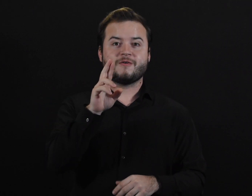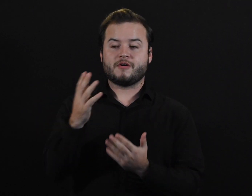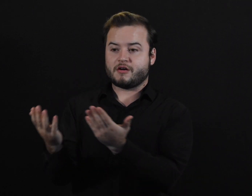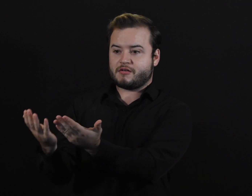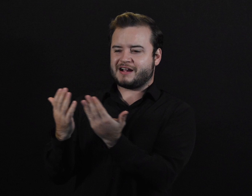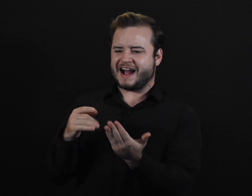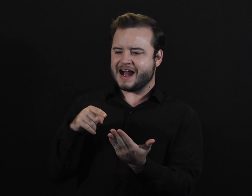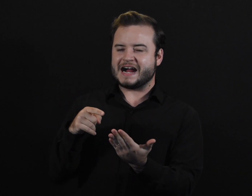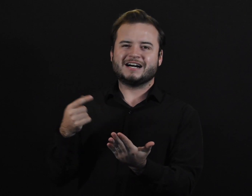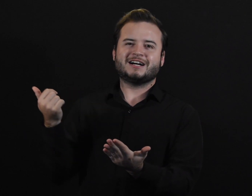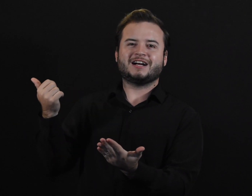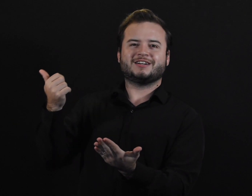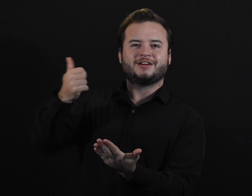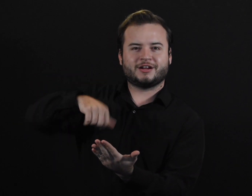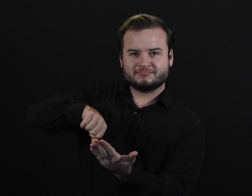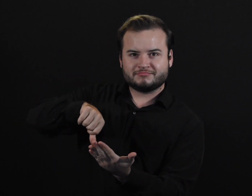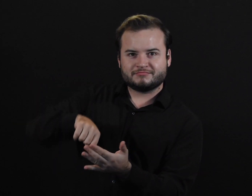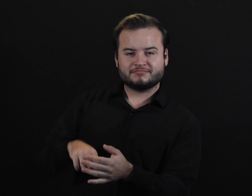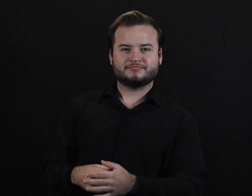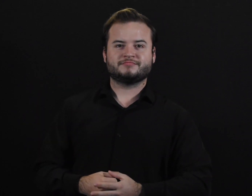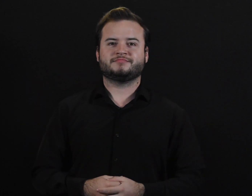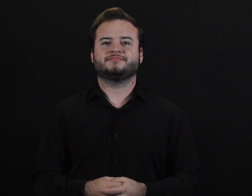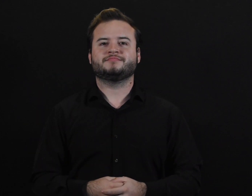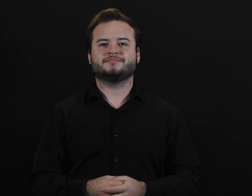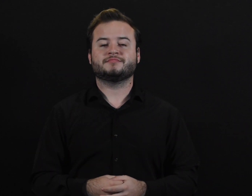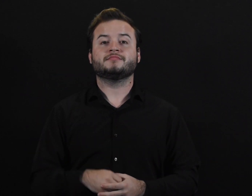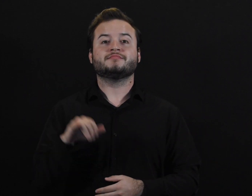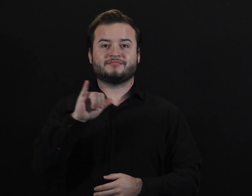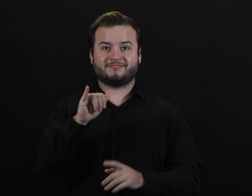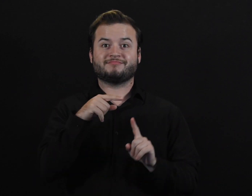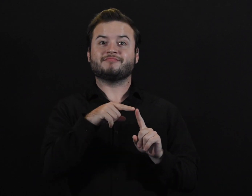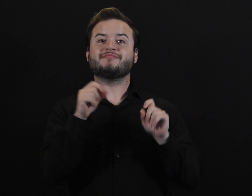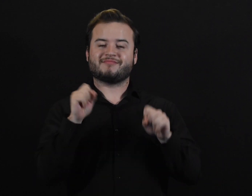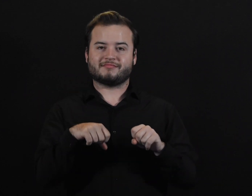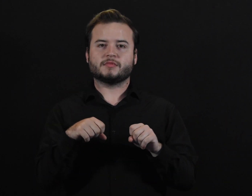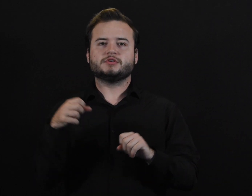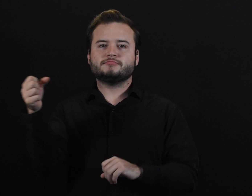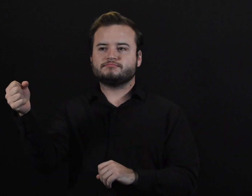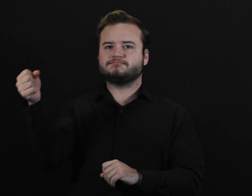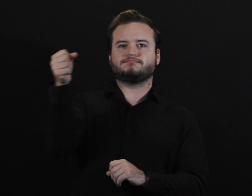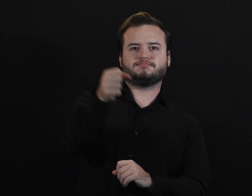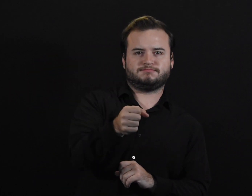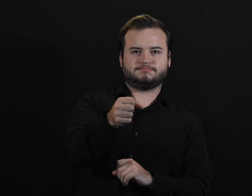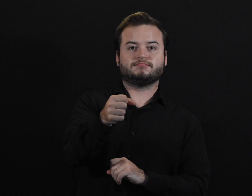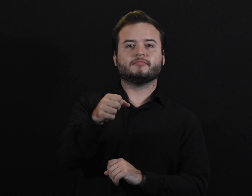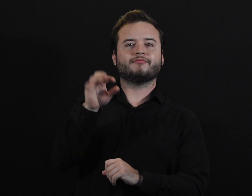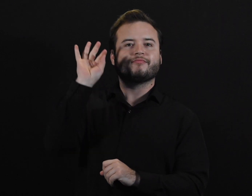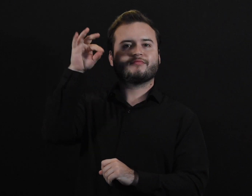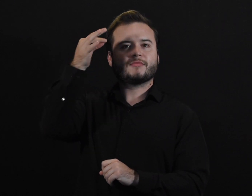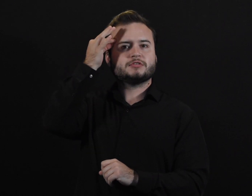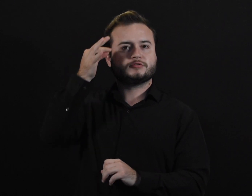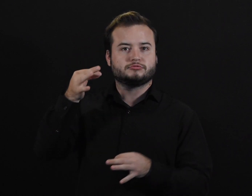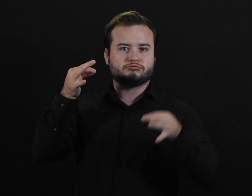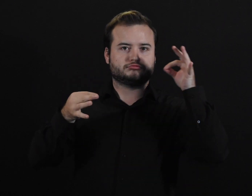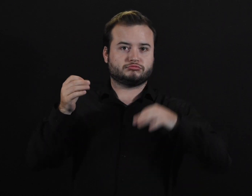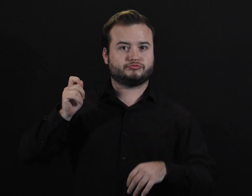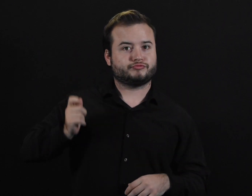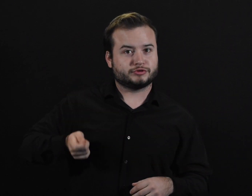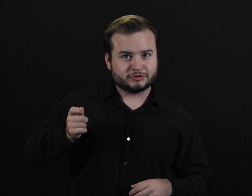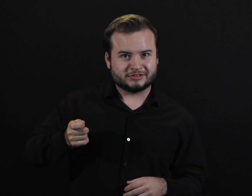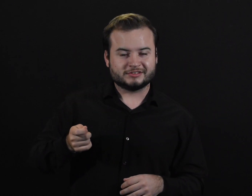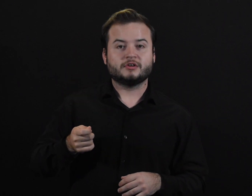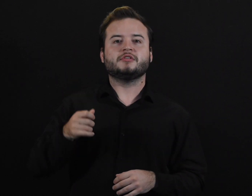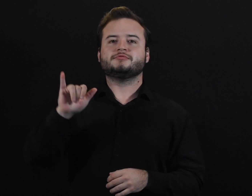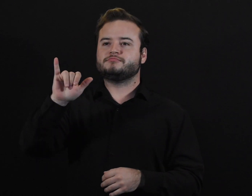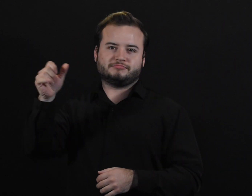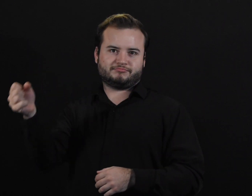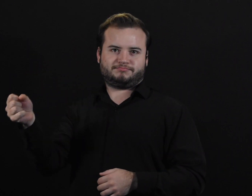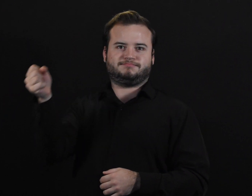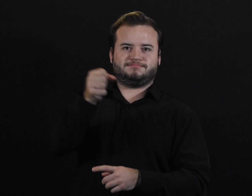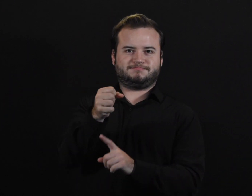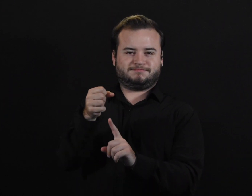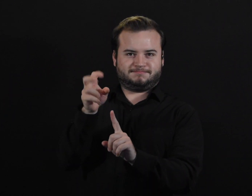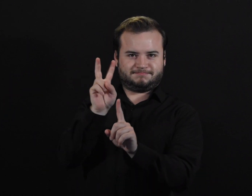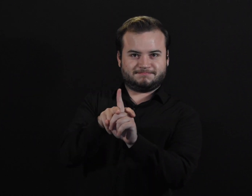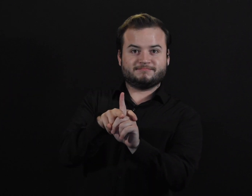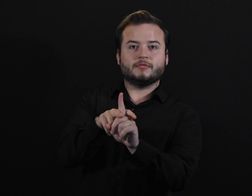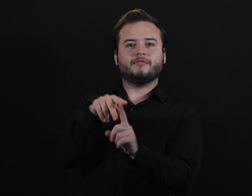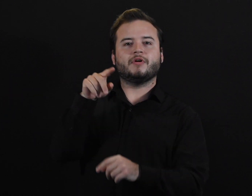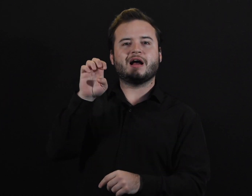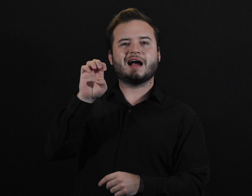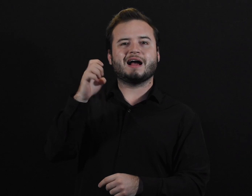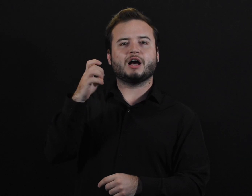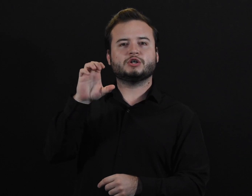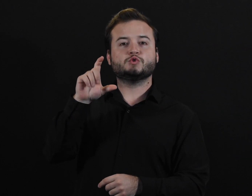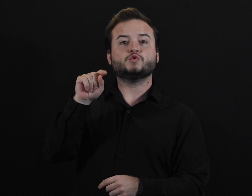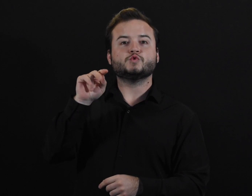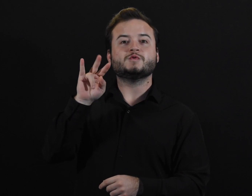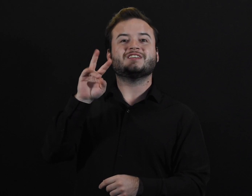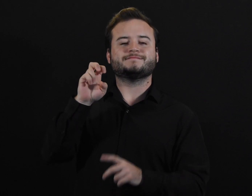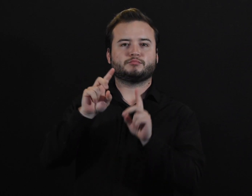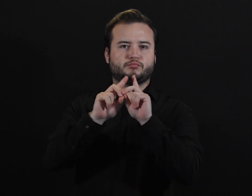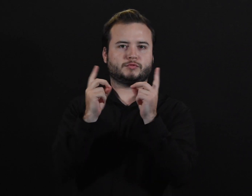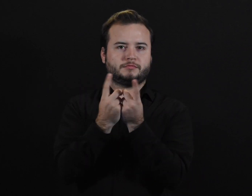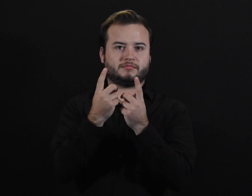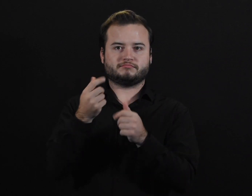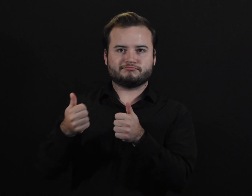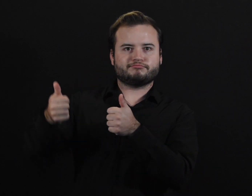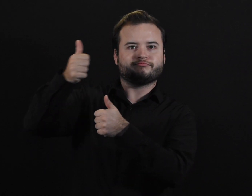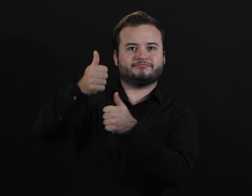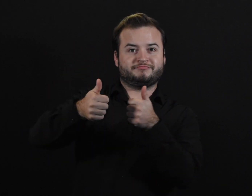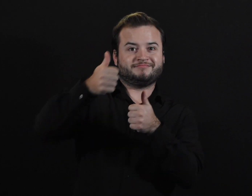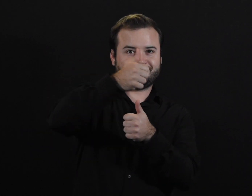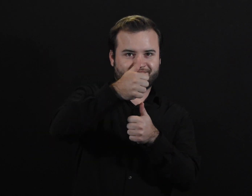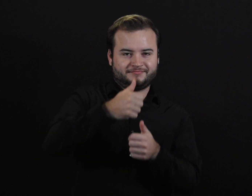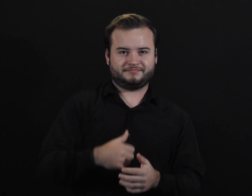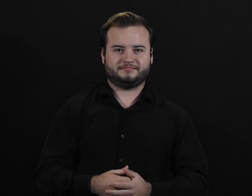vetoing legislation, appointing federal judges and executive department heads,